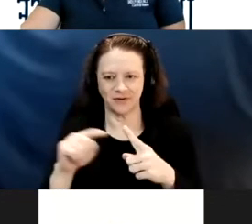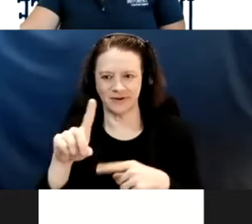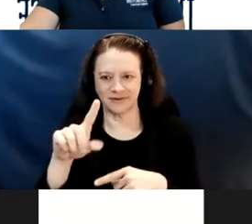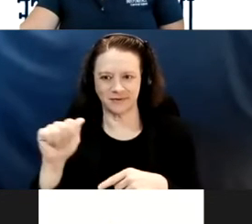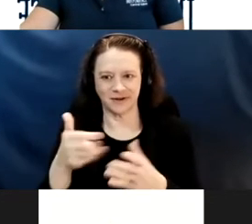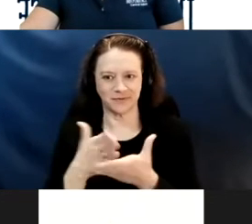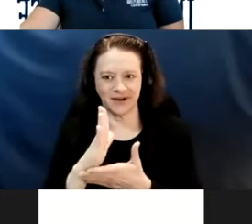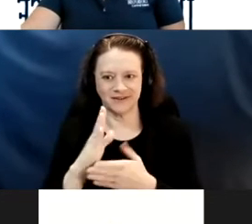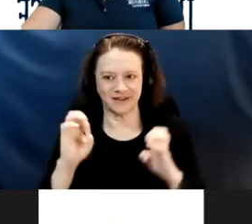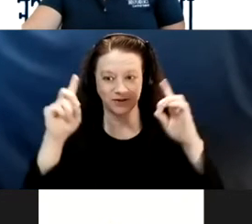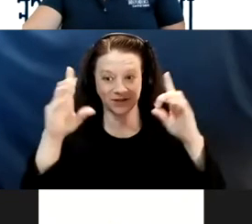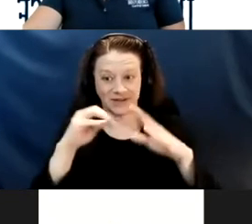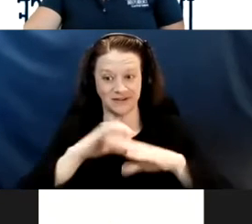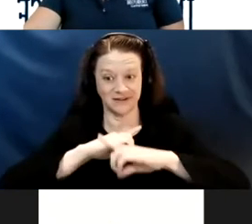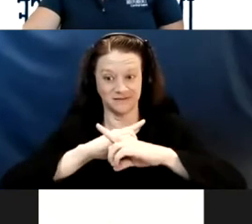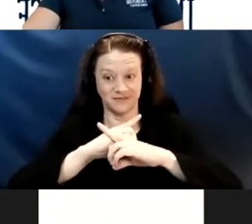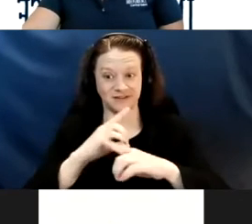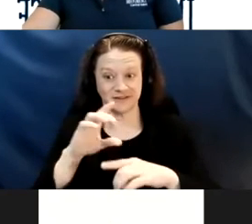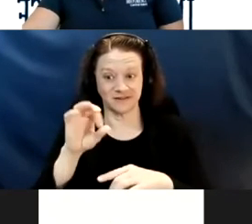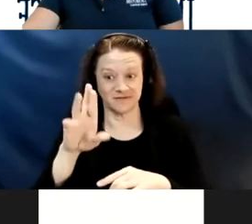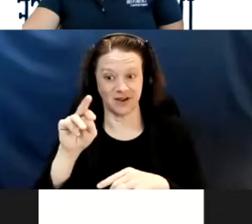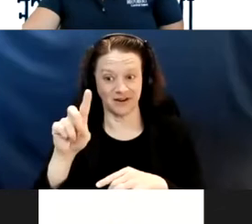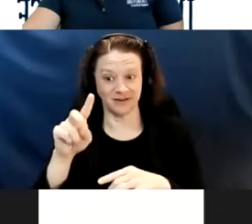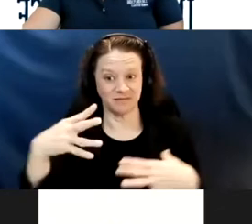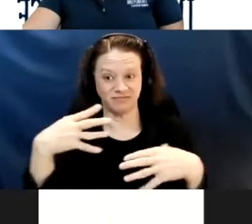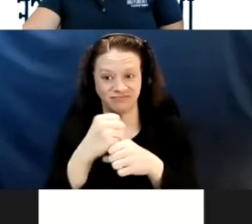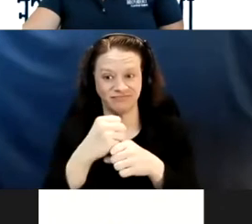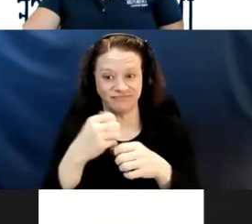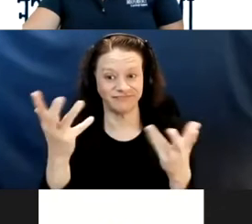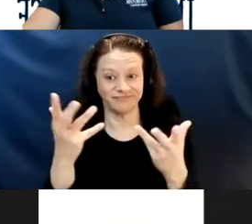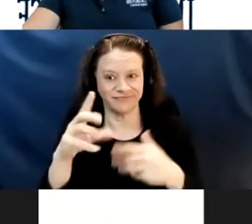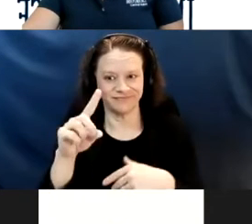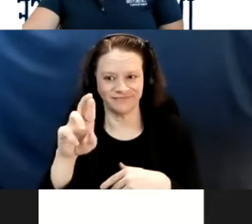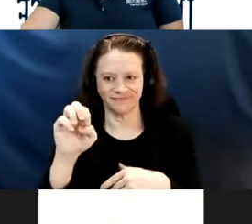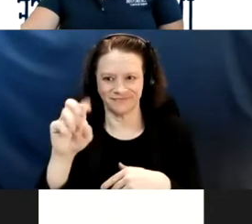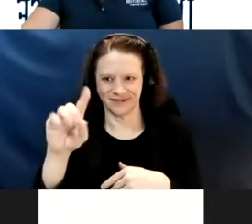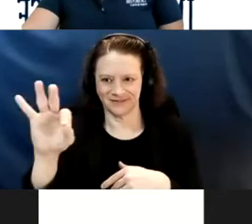and Defense Fund, also known as DREDF. And thank you for joining us today.